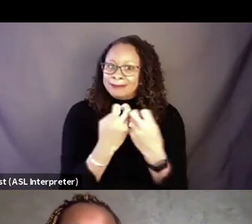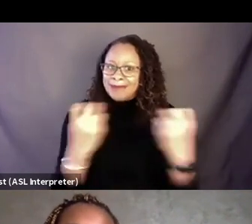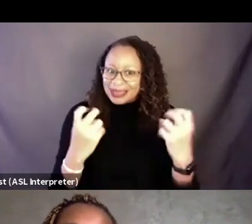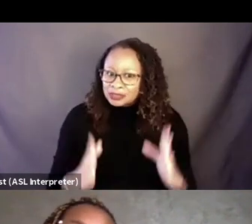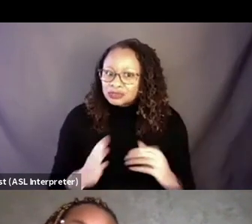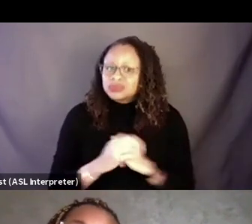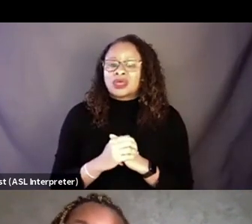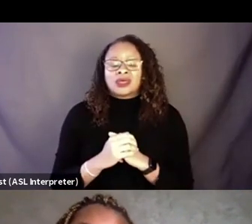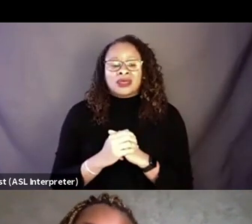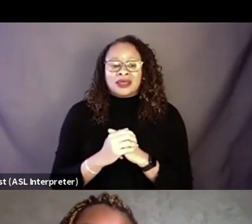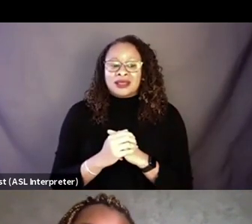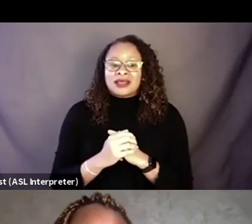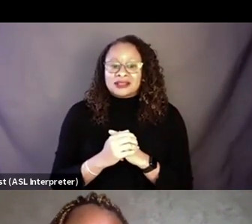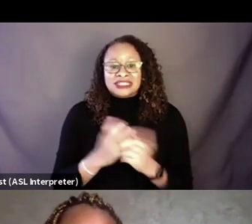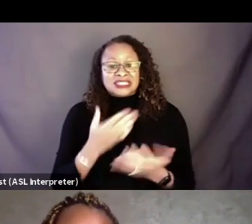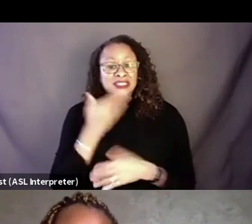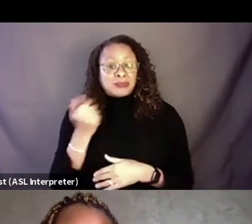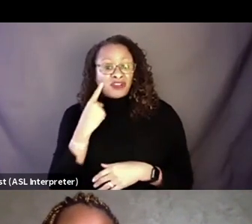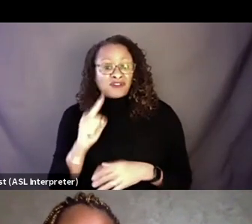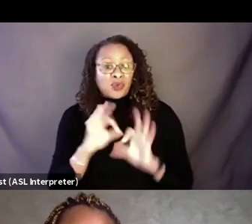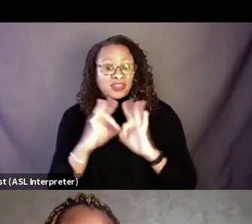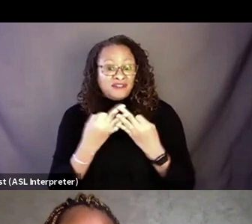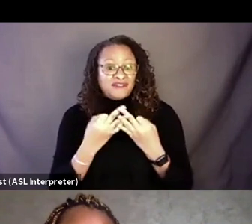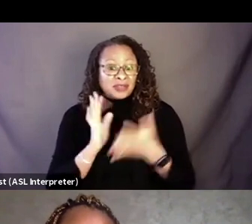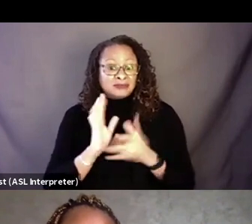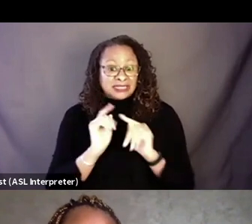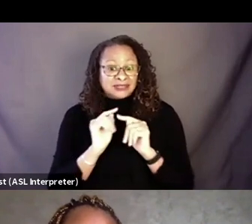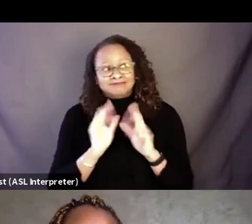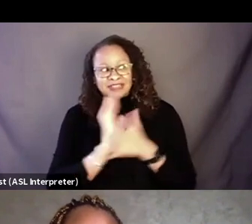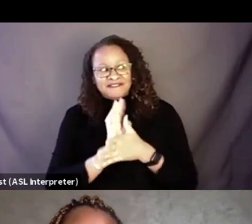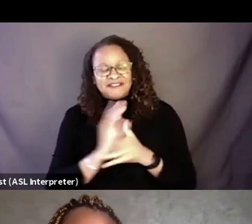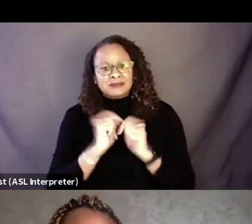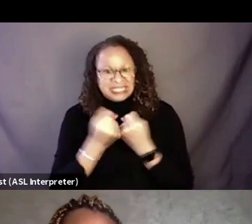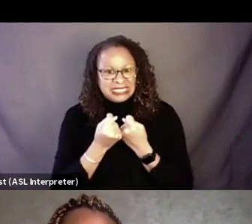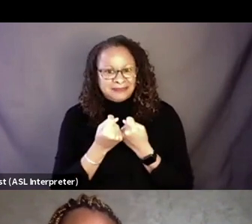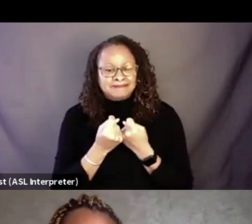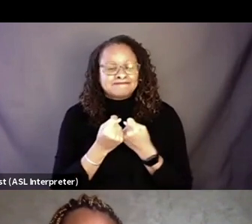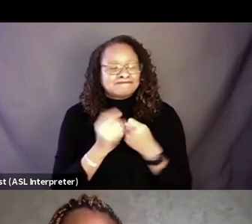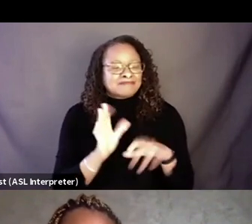the better it is for the film team in terms of security. Because I think one of the most important things is